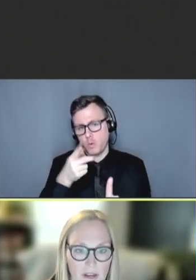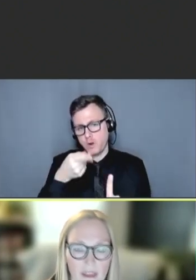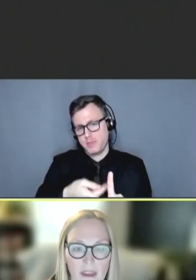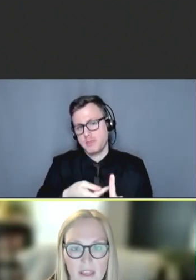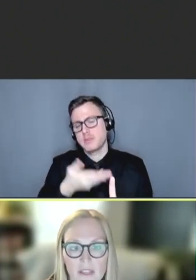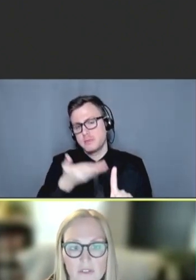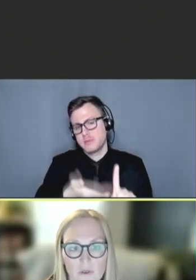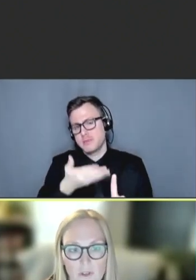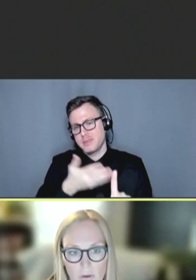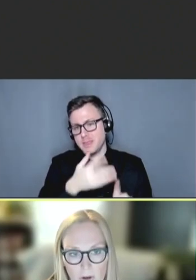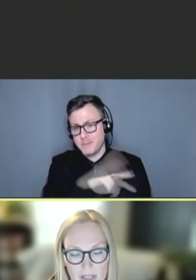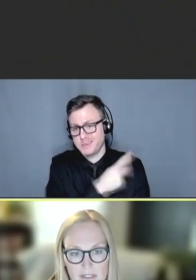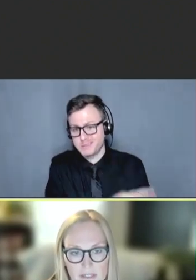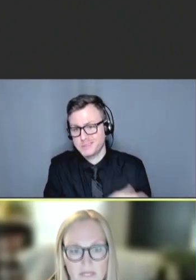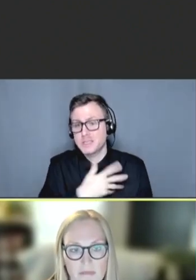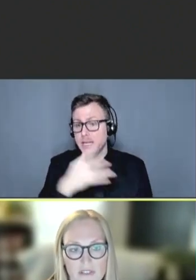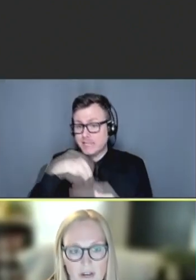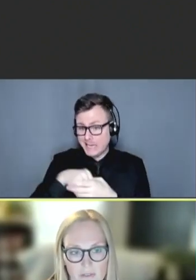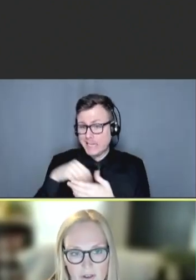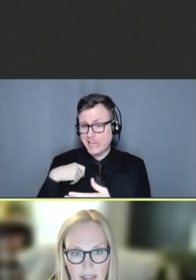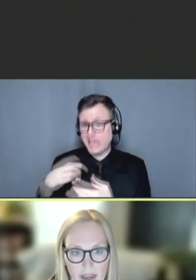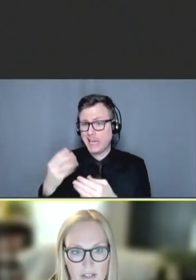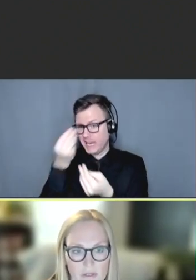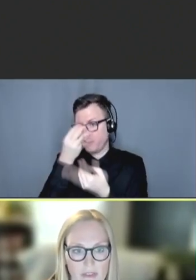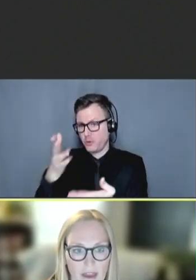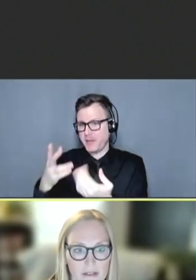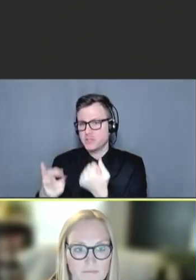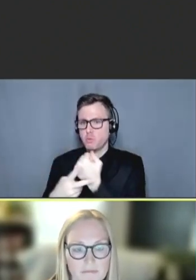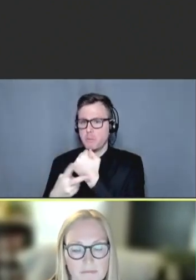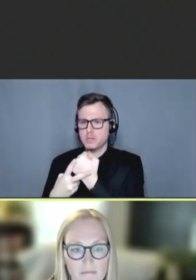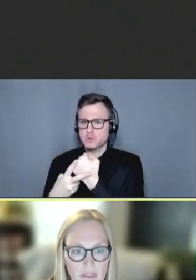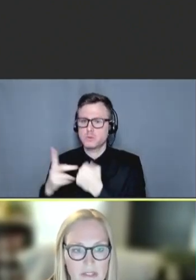So, if you are working in a system that's trying to figure out how to do that, this